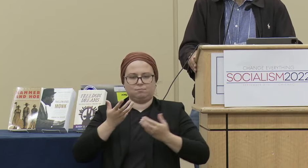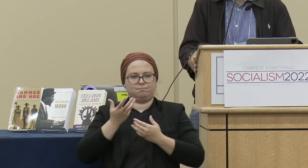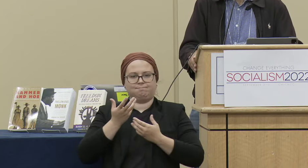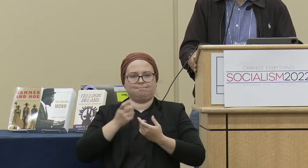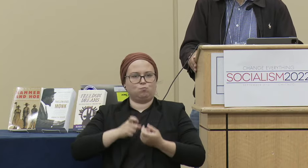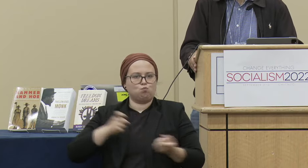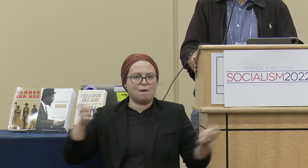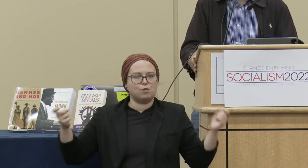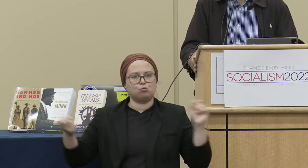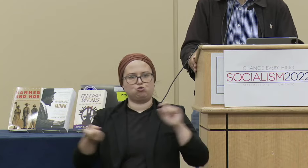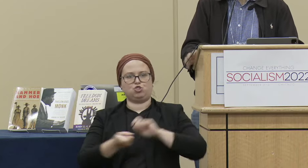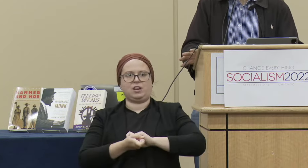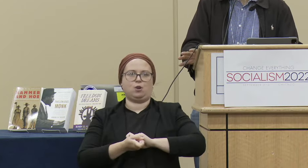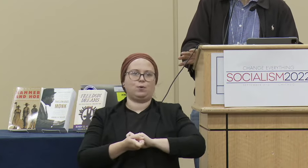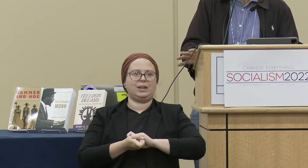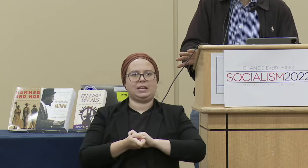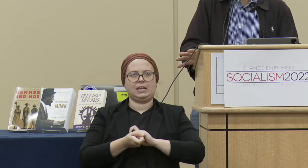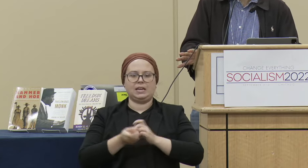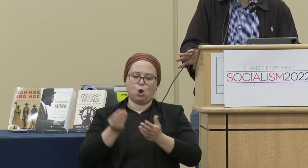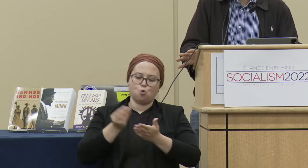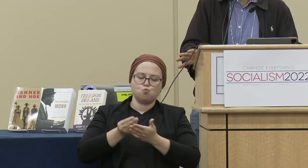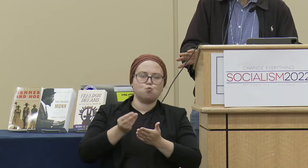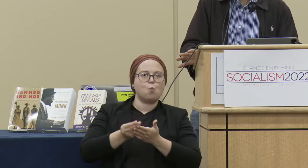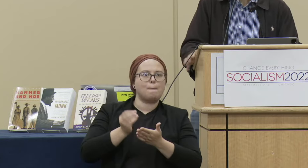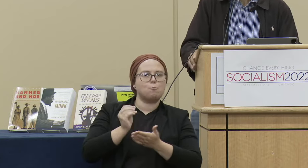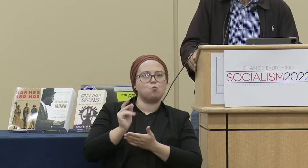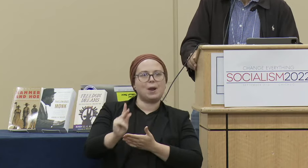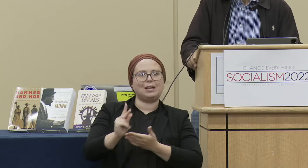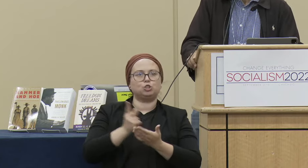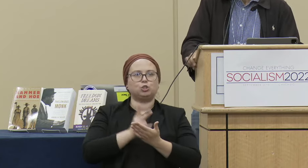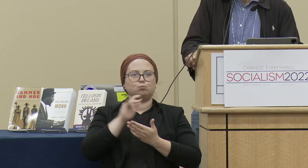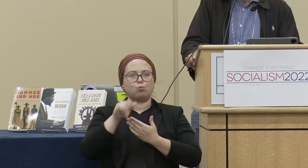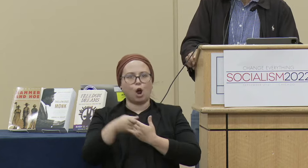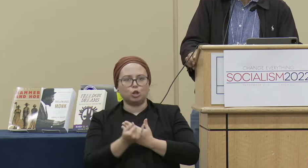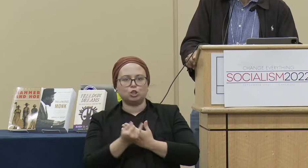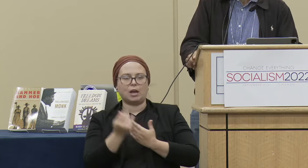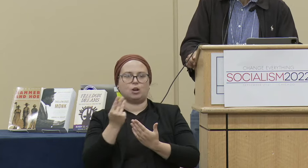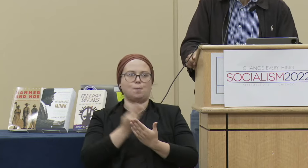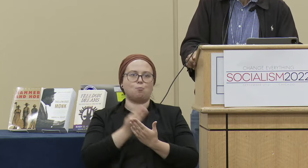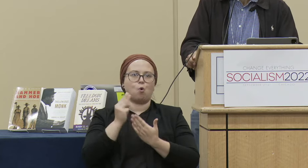tries to do, is to think about what is the revolutionary